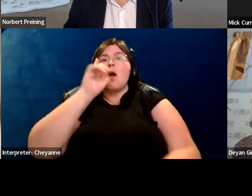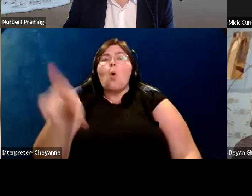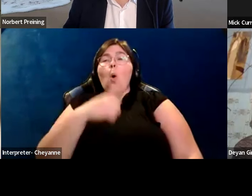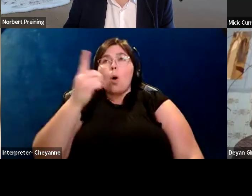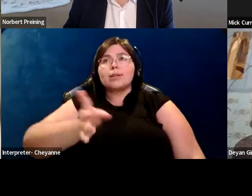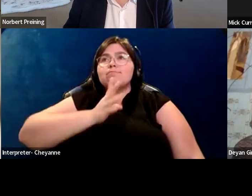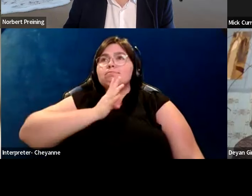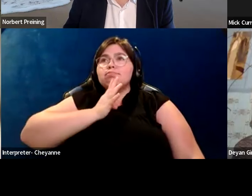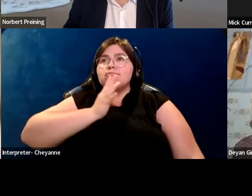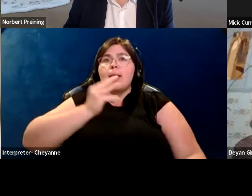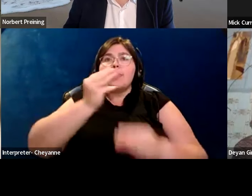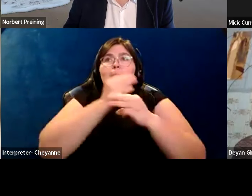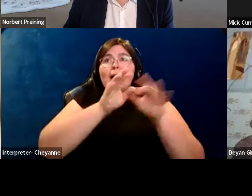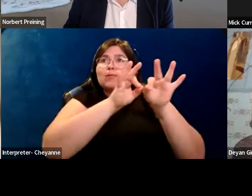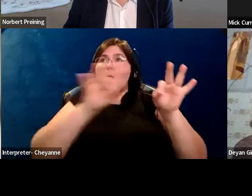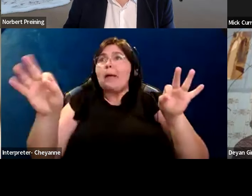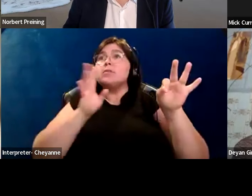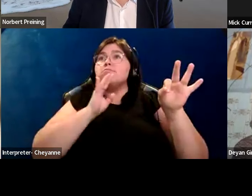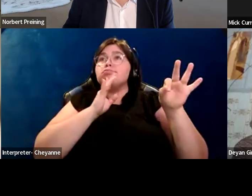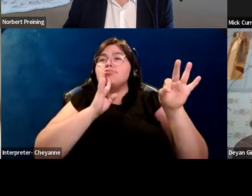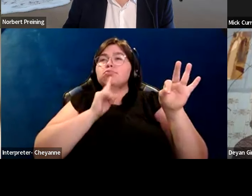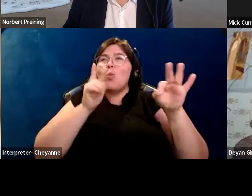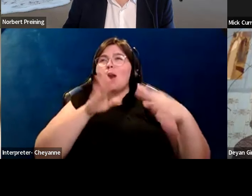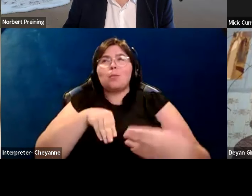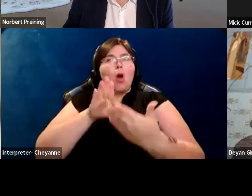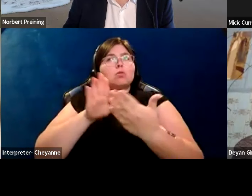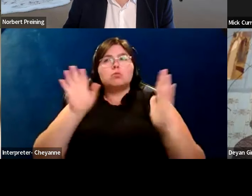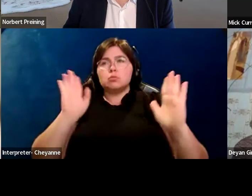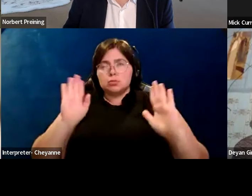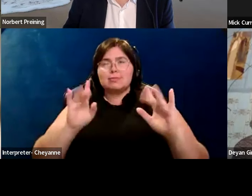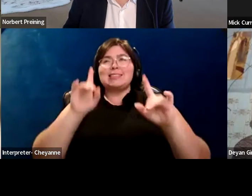formula in one particular way. There are different standards of how